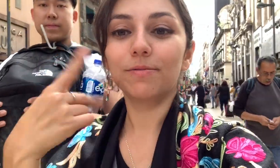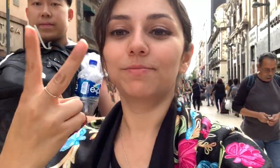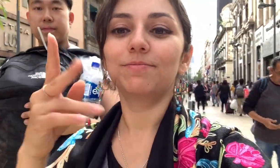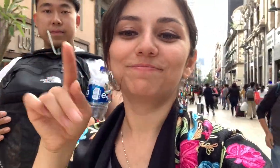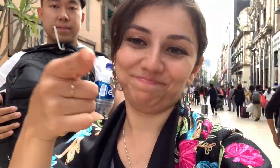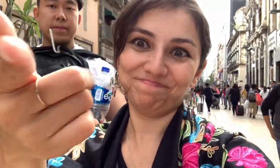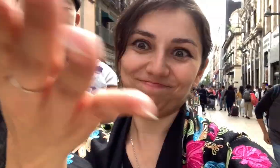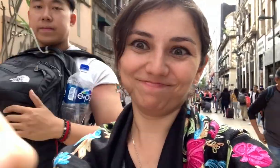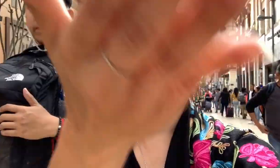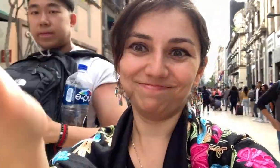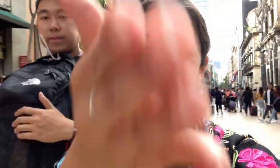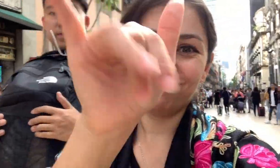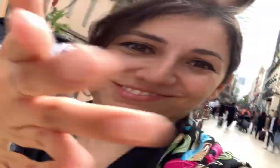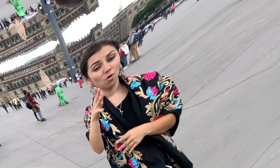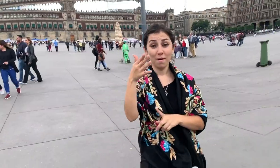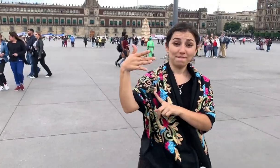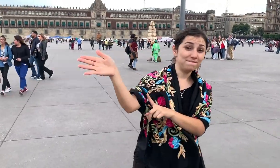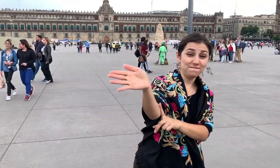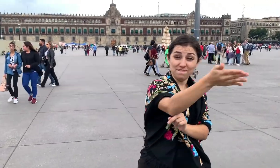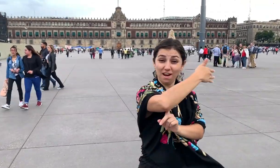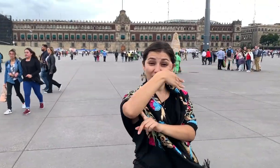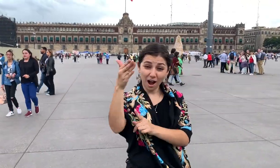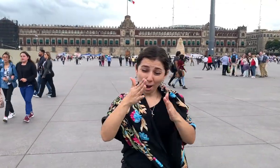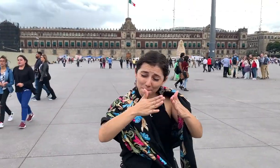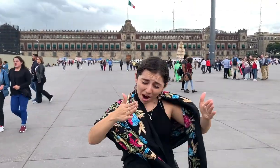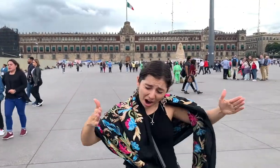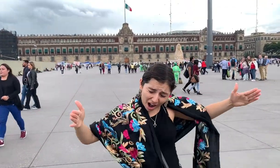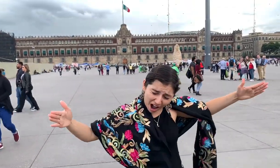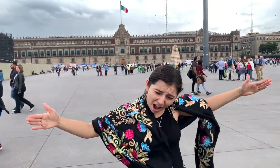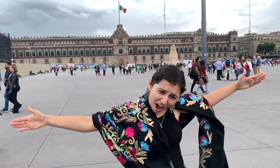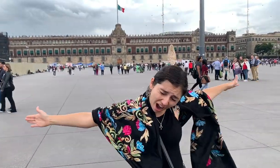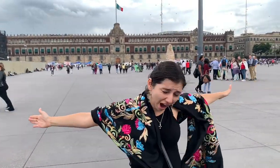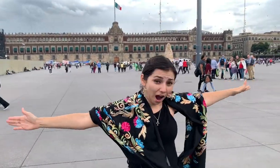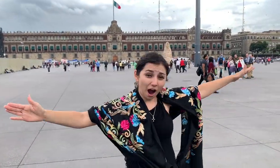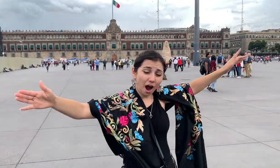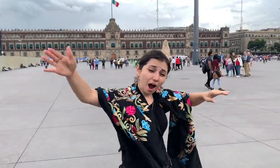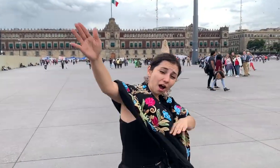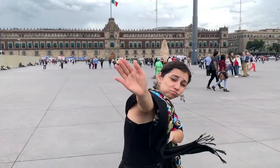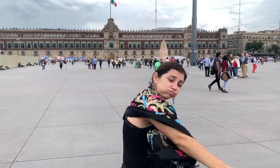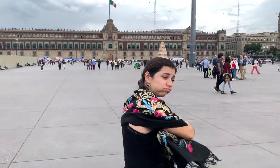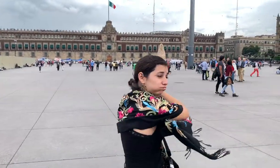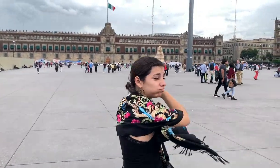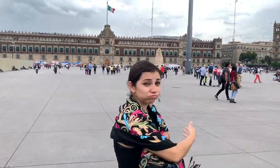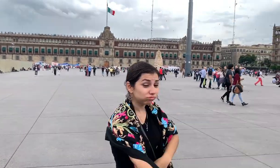and - well, like I'm holding the phone out like this here There is a HUGE Mexican flag that waves here